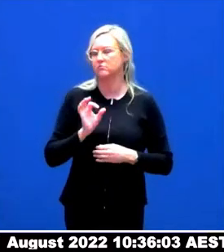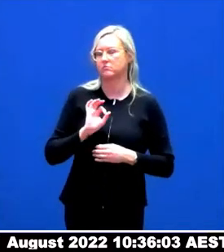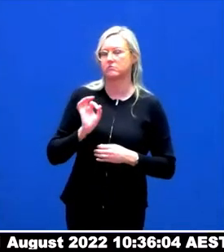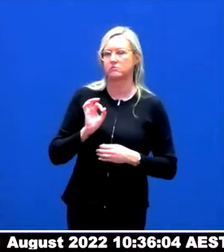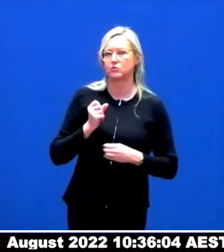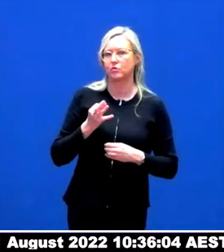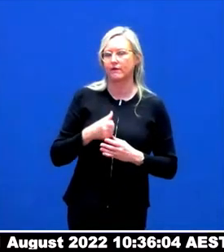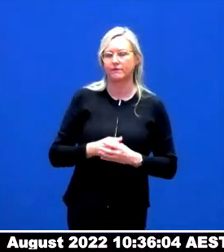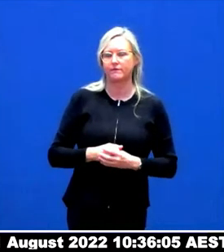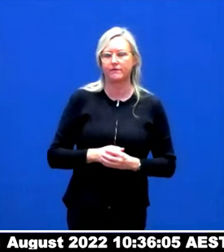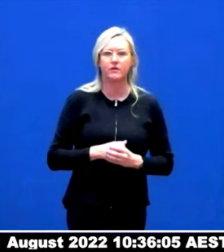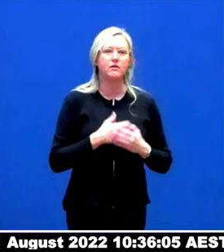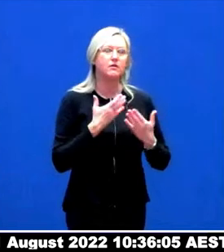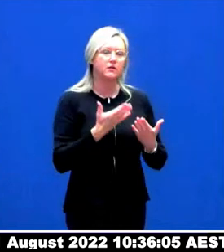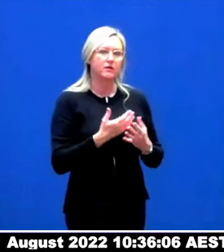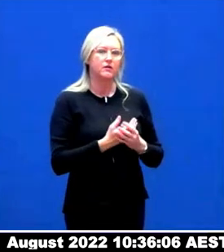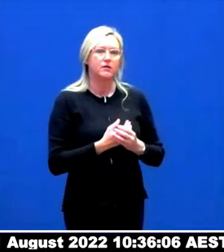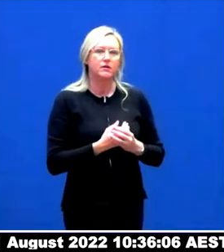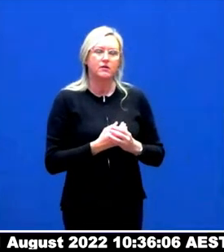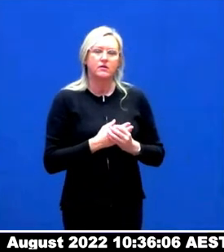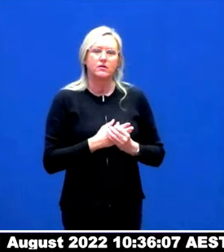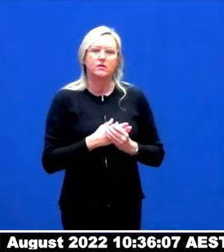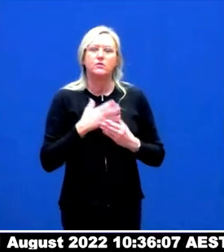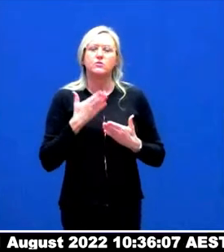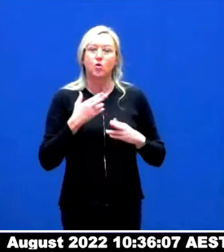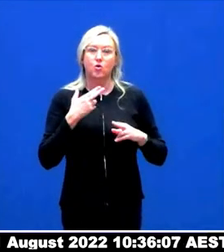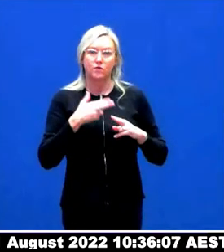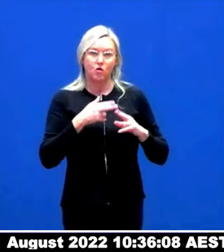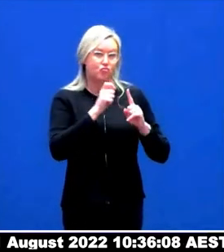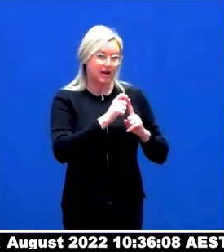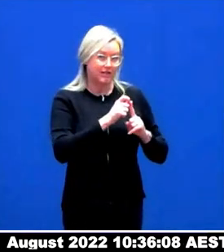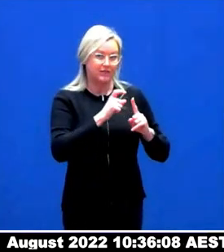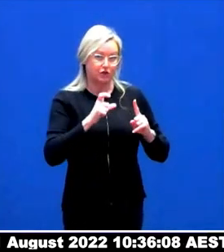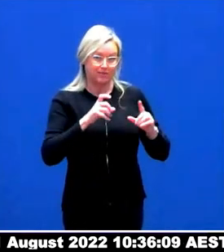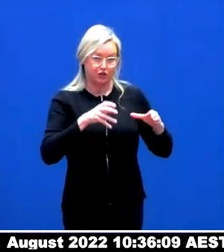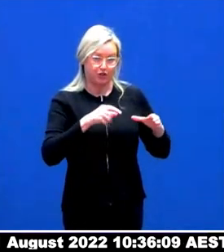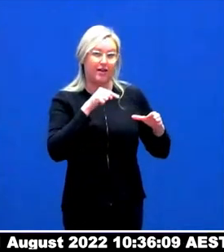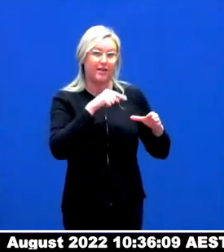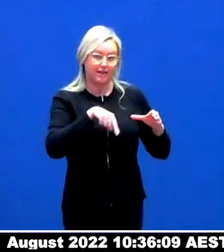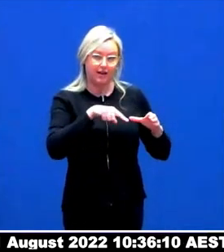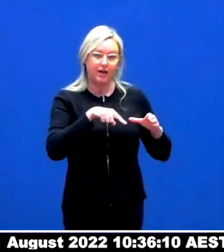And to the extent that the Productivity Commission is reviewing the